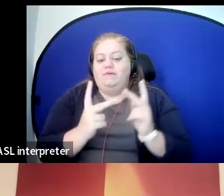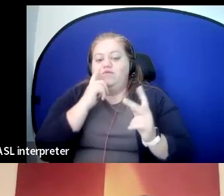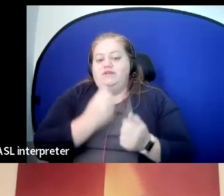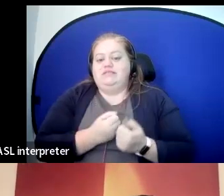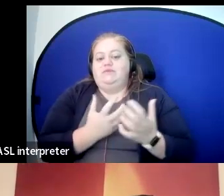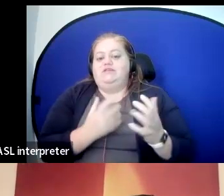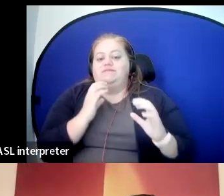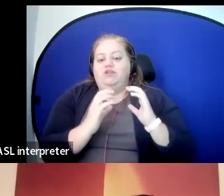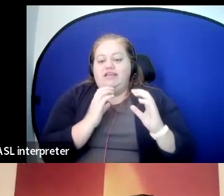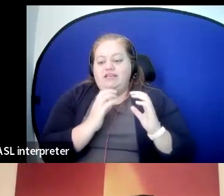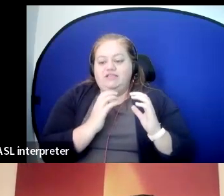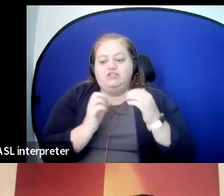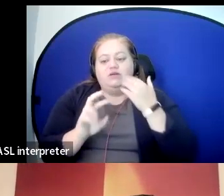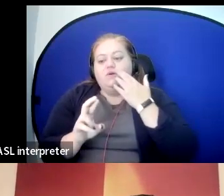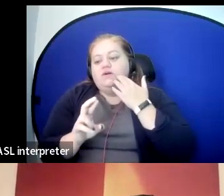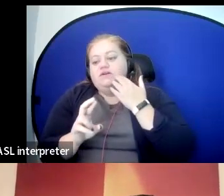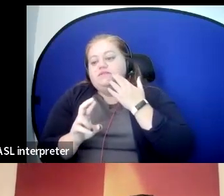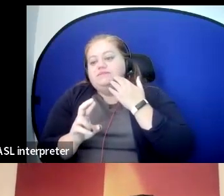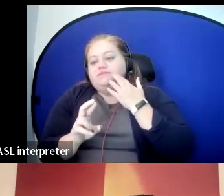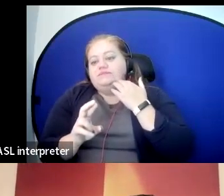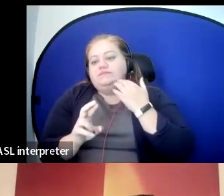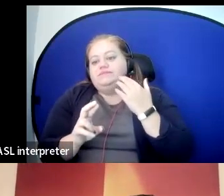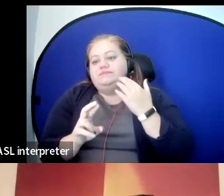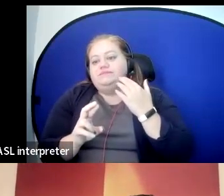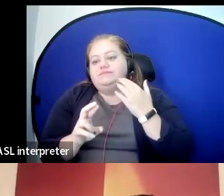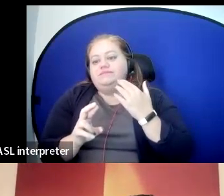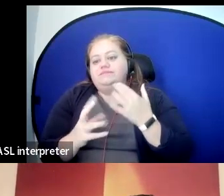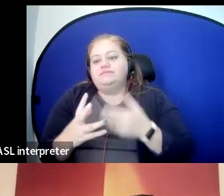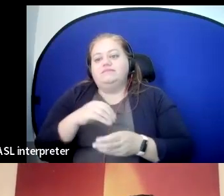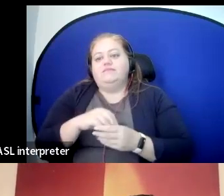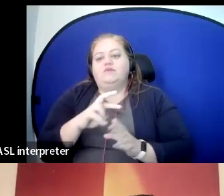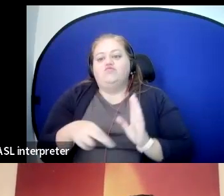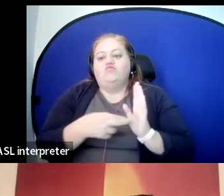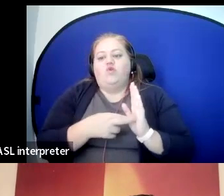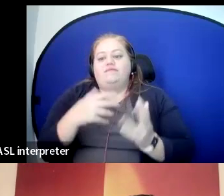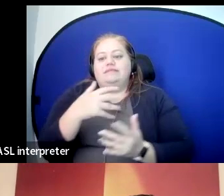or being part of-- taking a role in society that you deserve somehow.